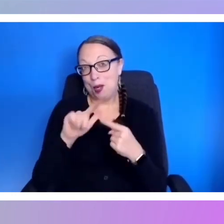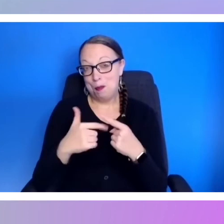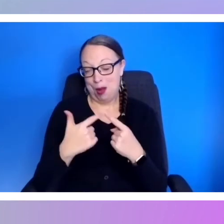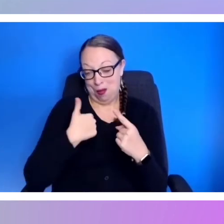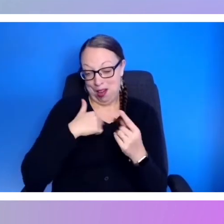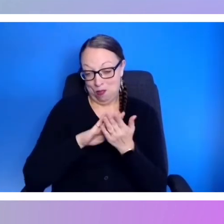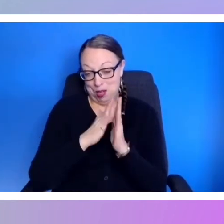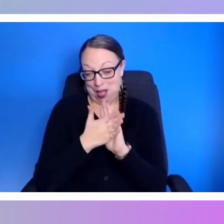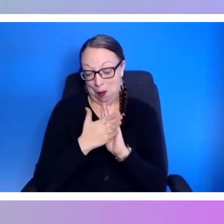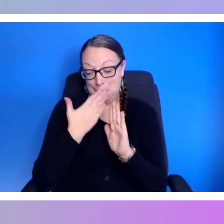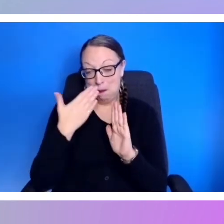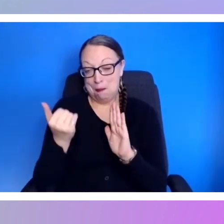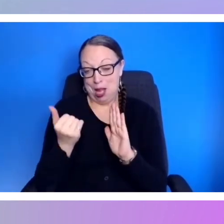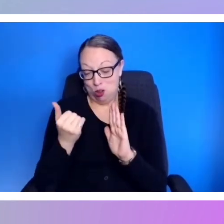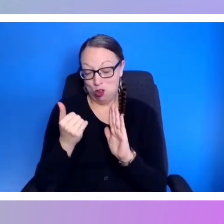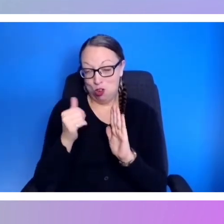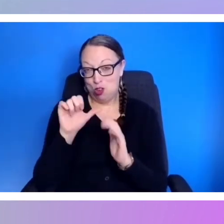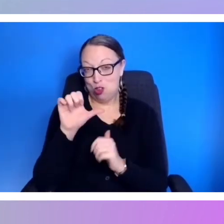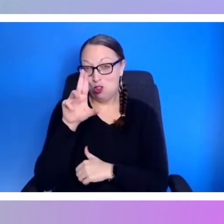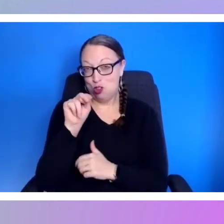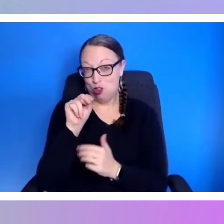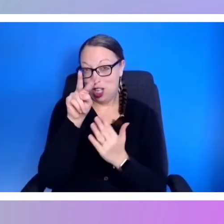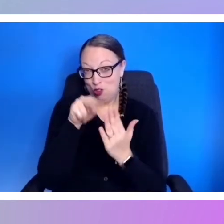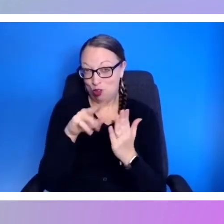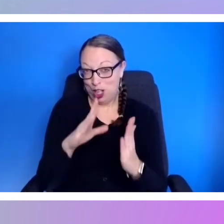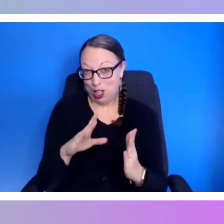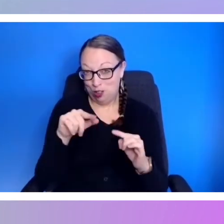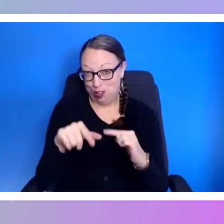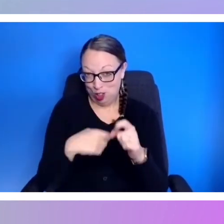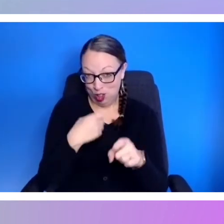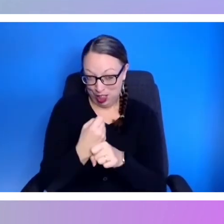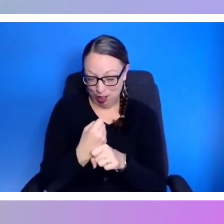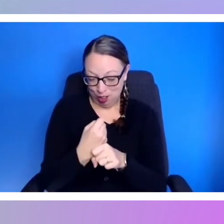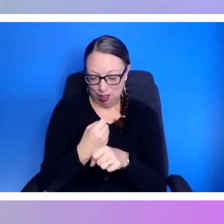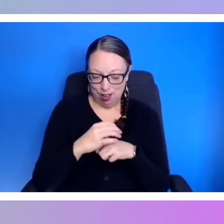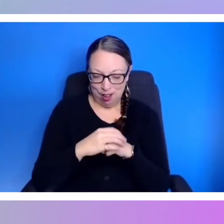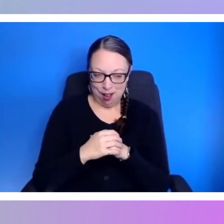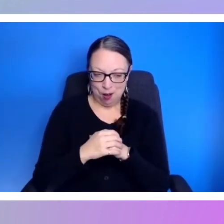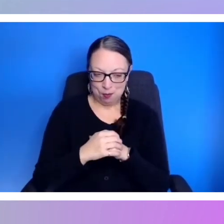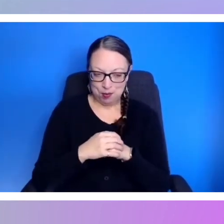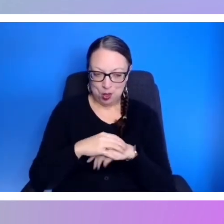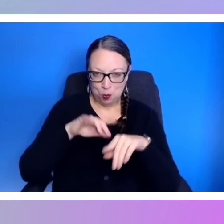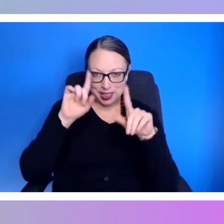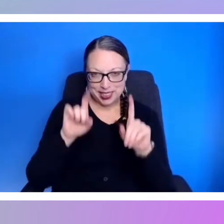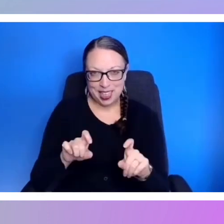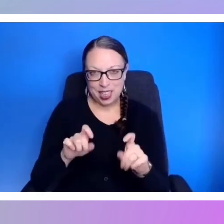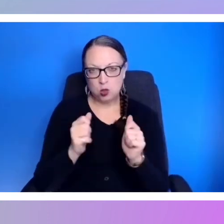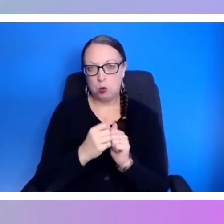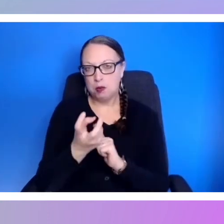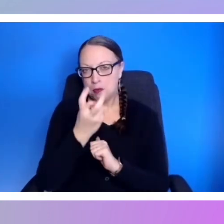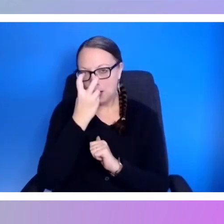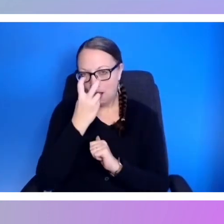that so in so far as we test with blind people, vision, impaired and so on.